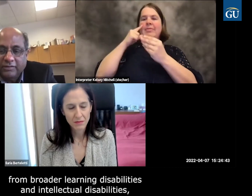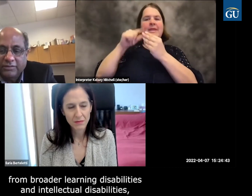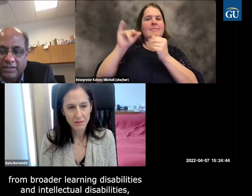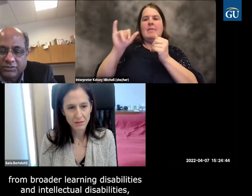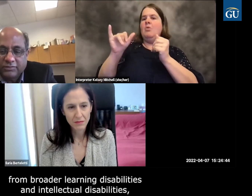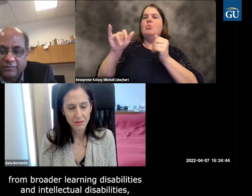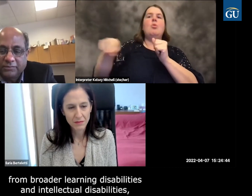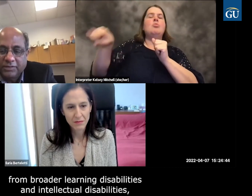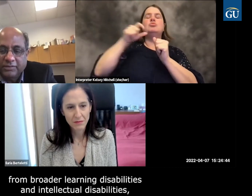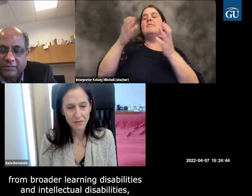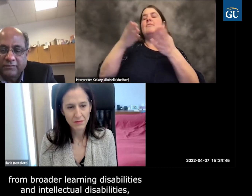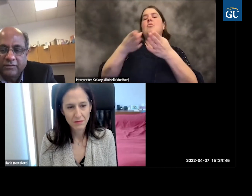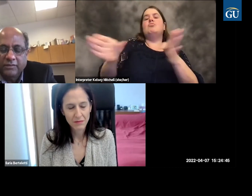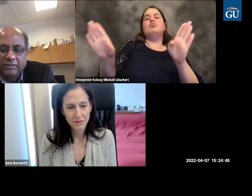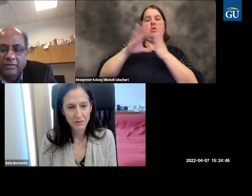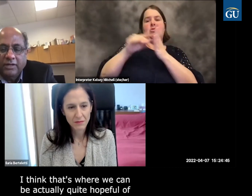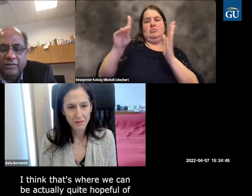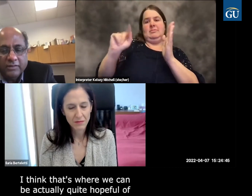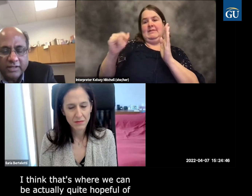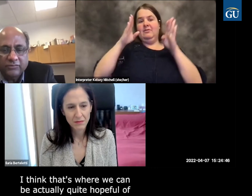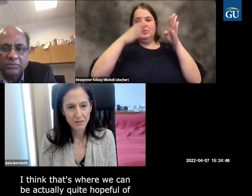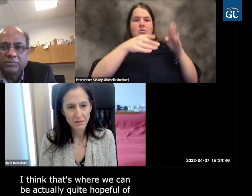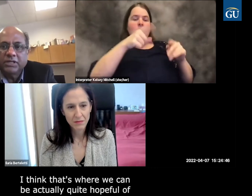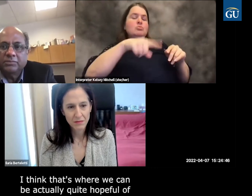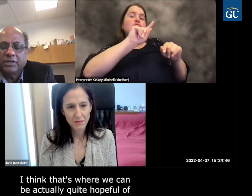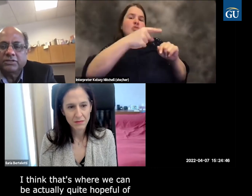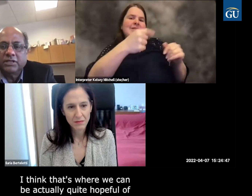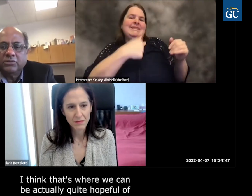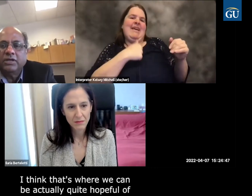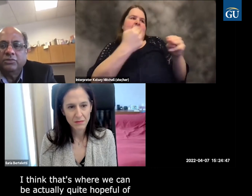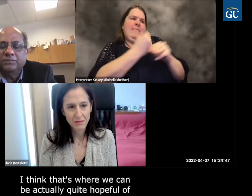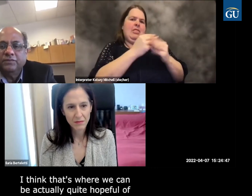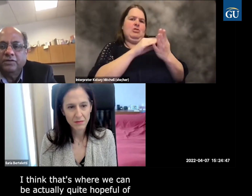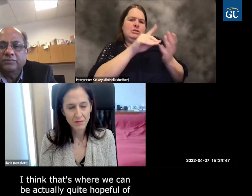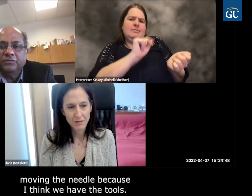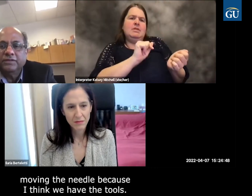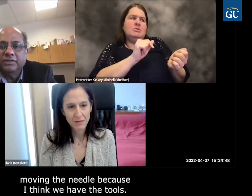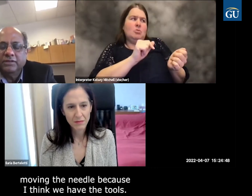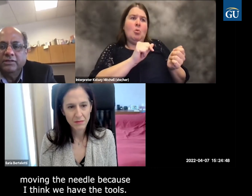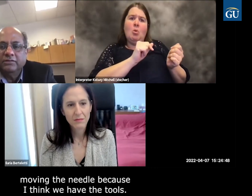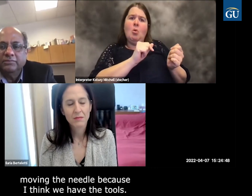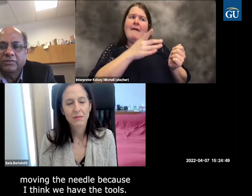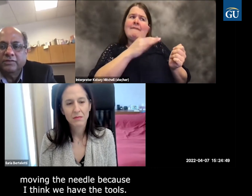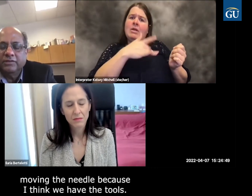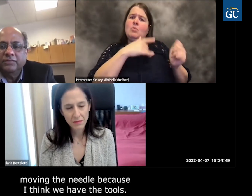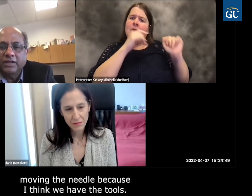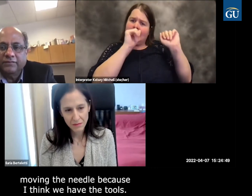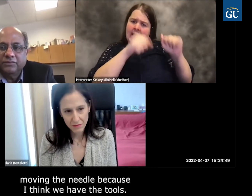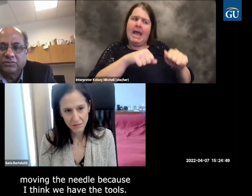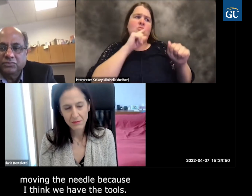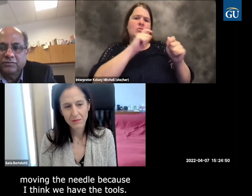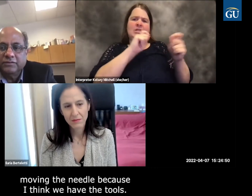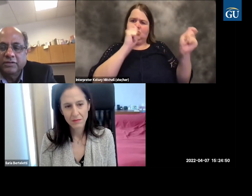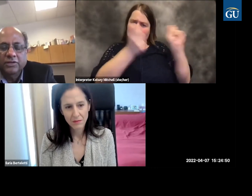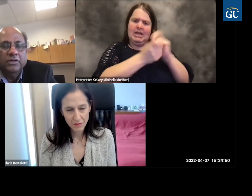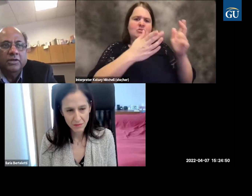intellectual disabilities i think that's where we can be actually quite hopeful of moving the needle